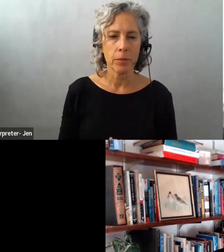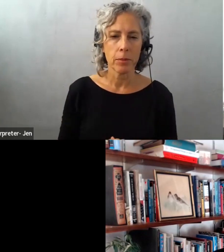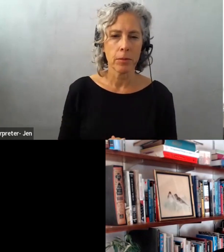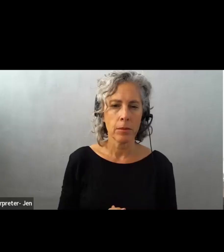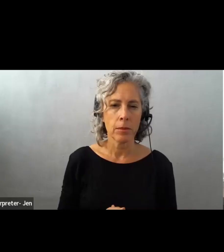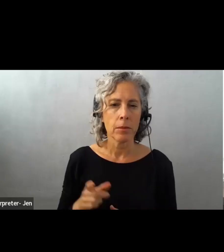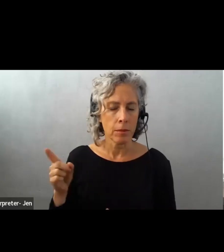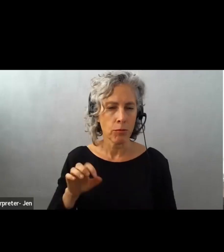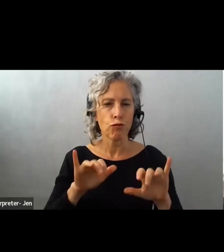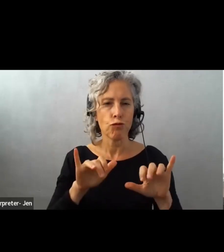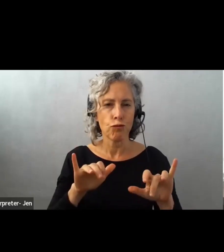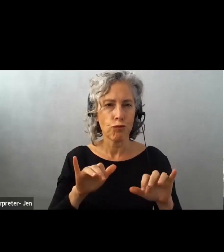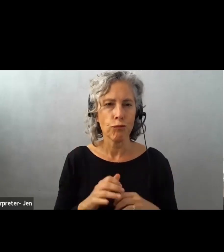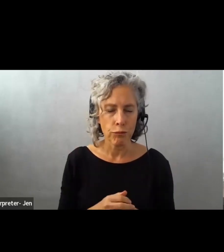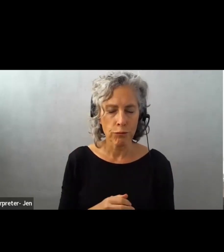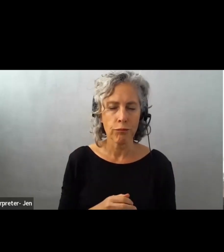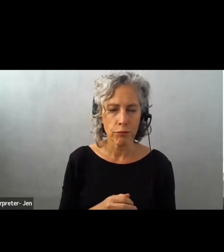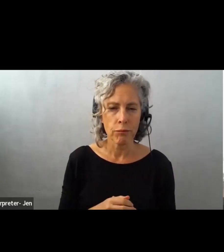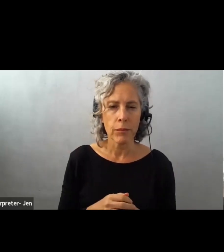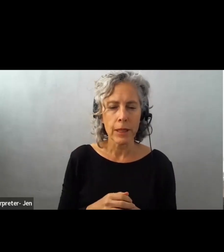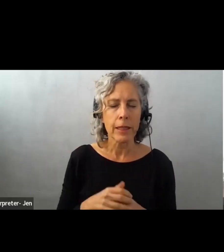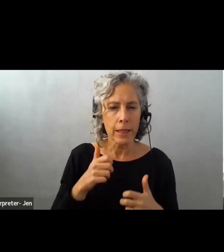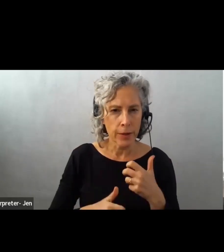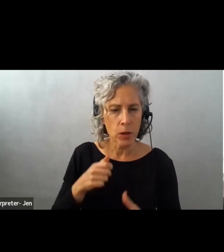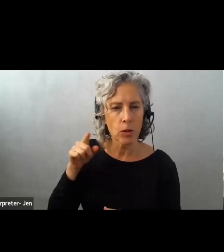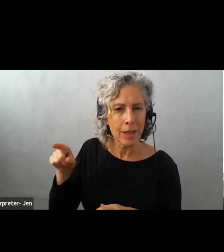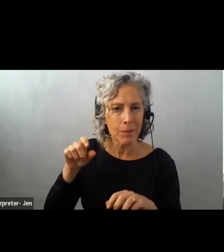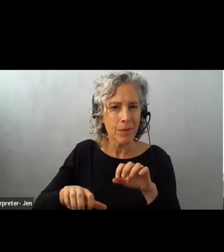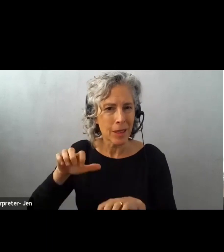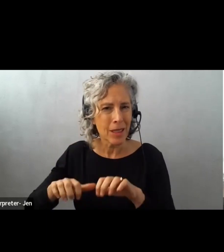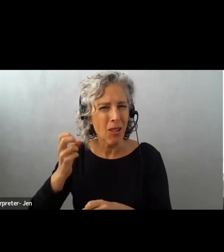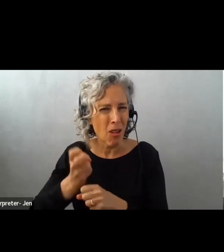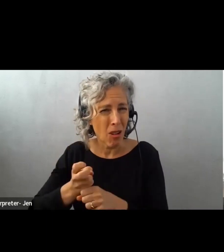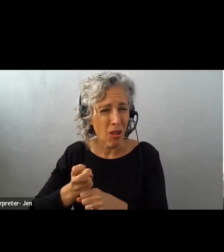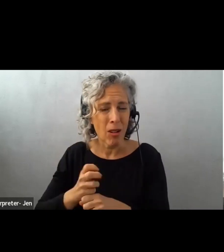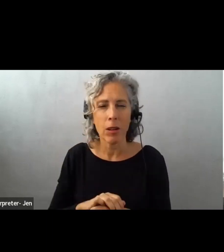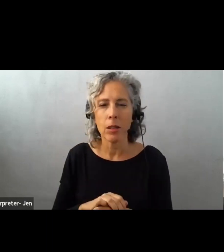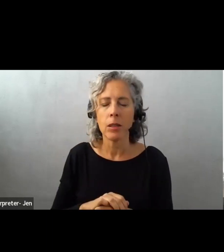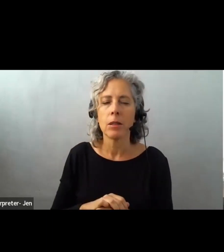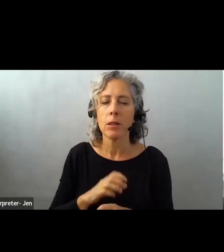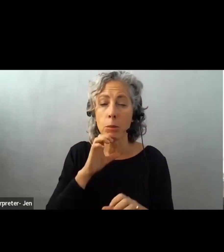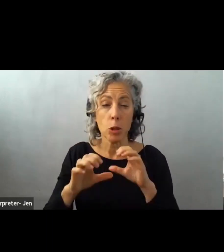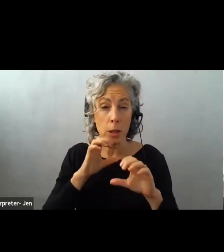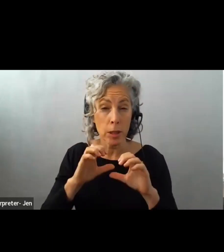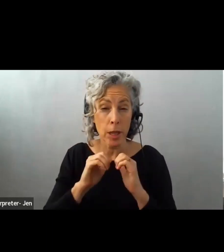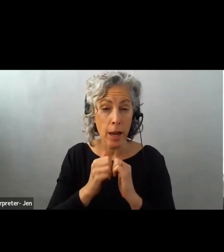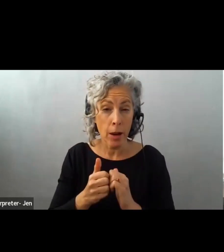can type but it's difficult for him to type. So a lot of his communication is just natural